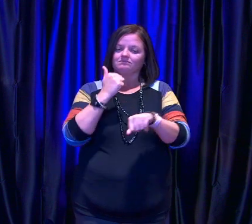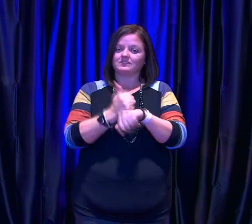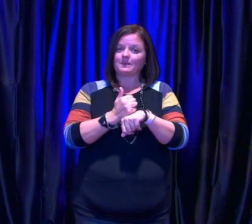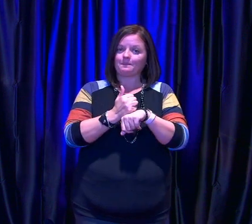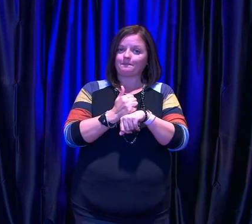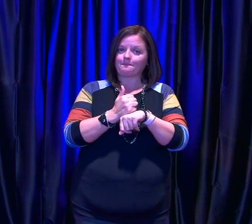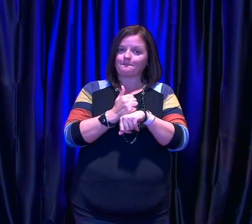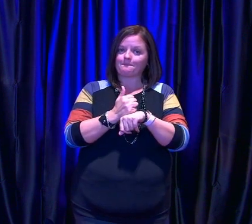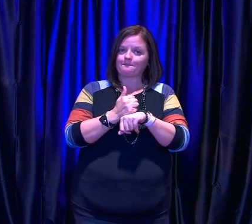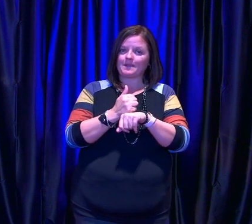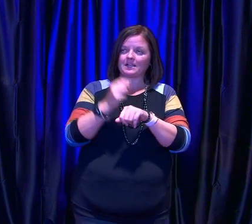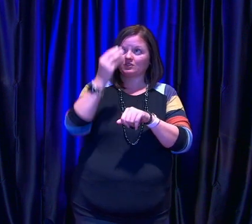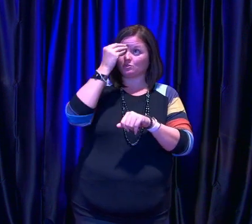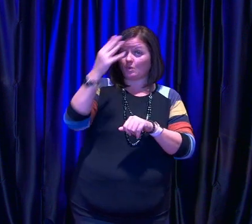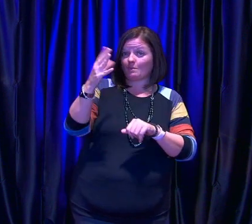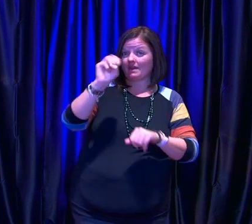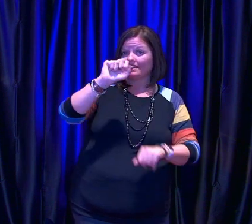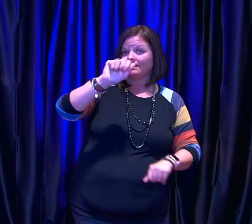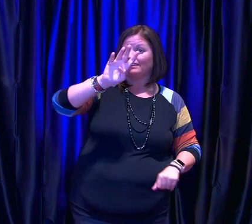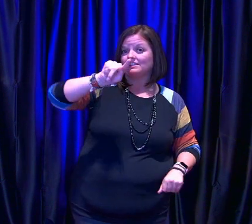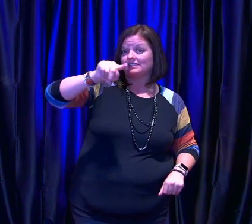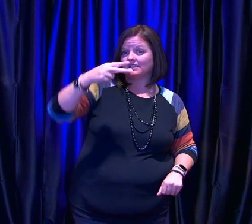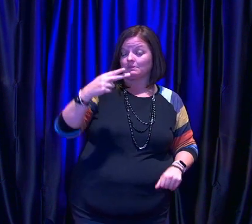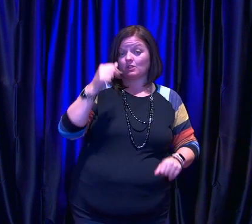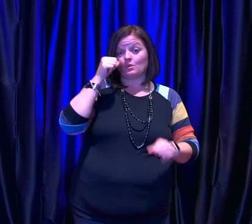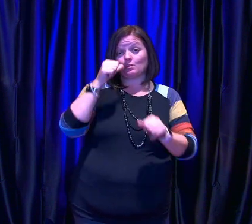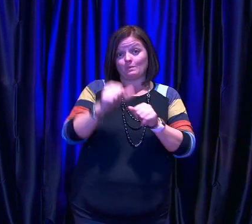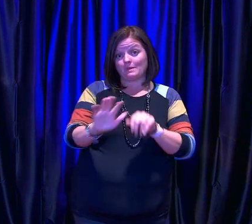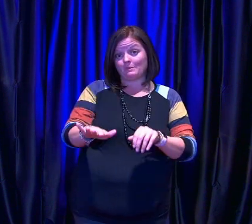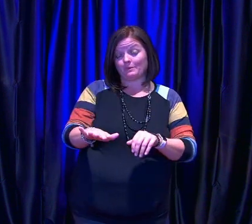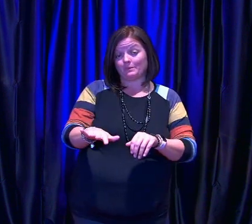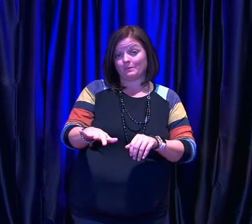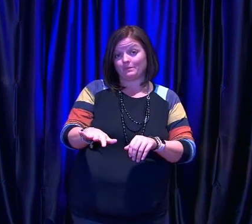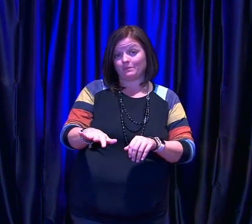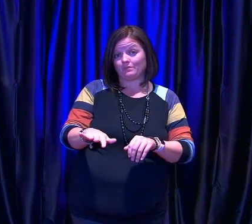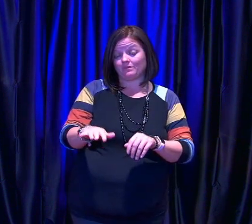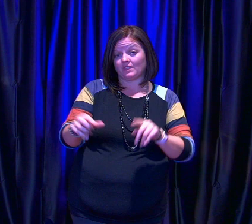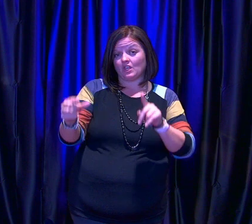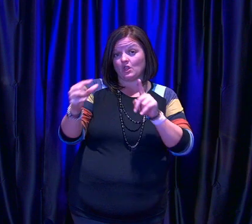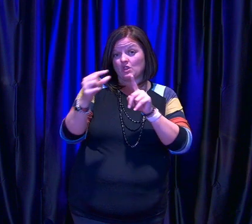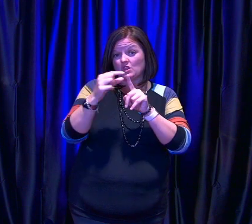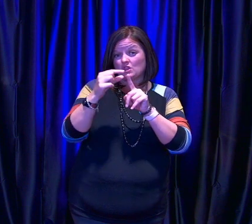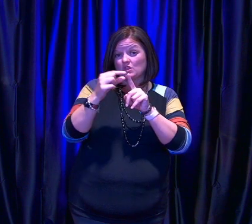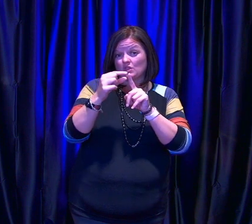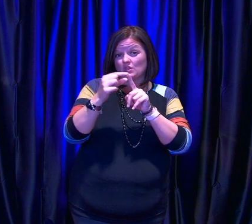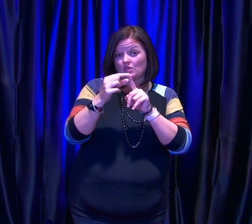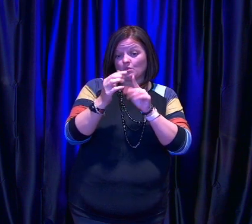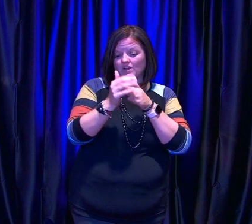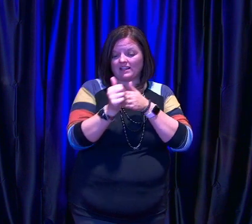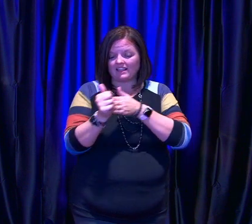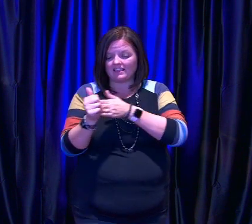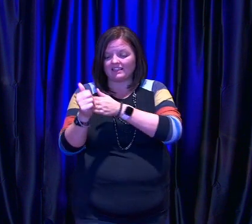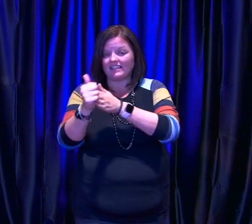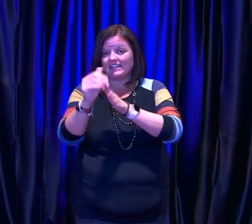to keep the sabbath remember the word leading into this commandment is remember